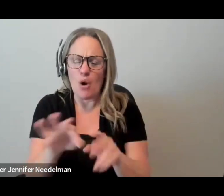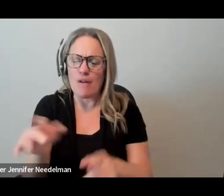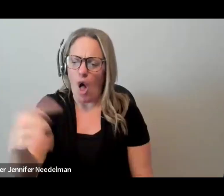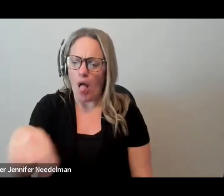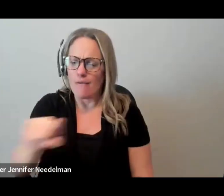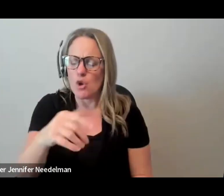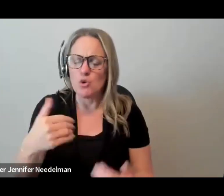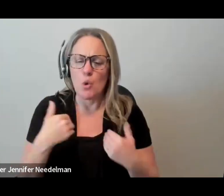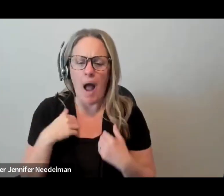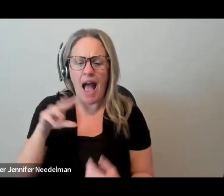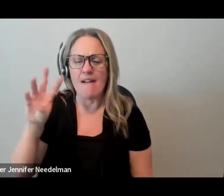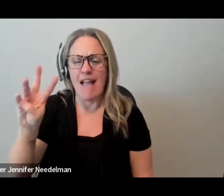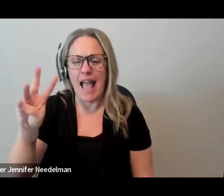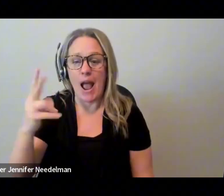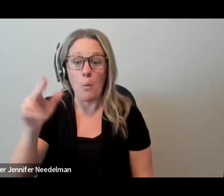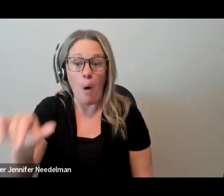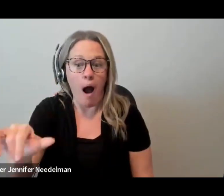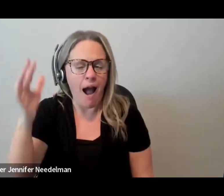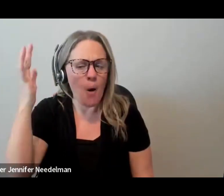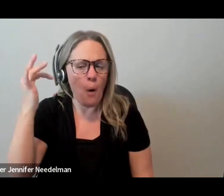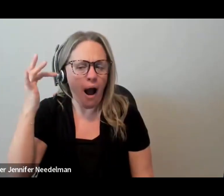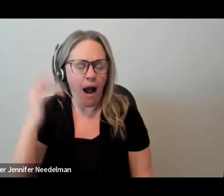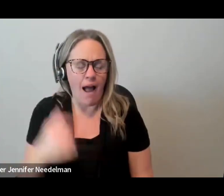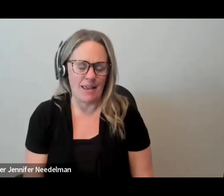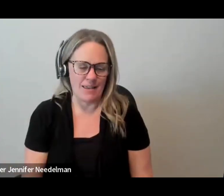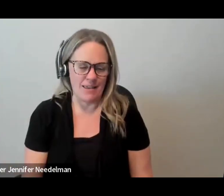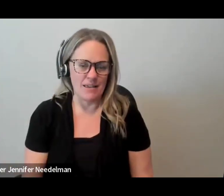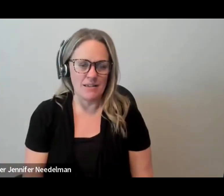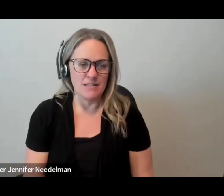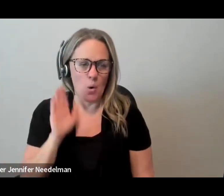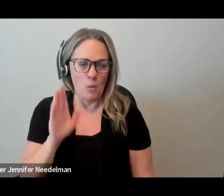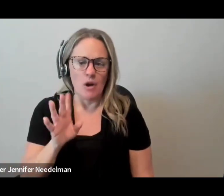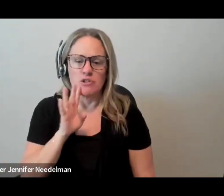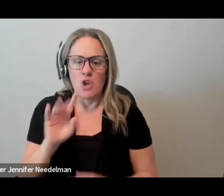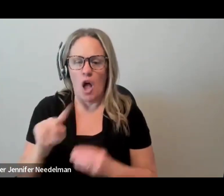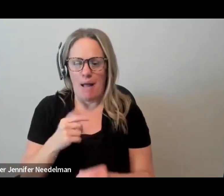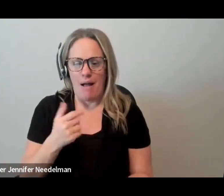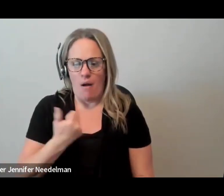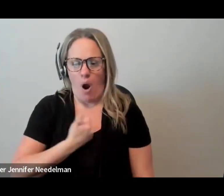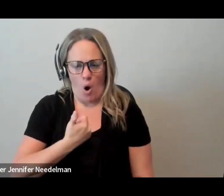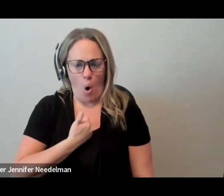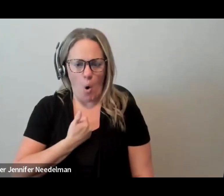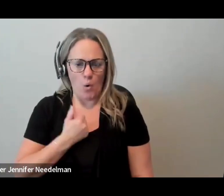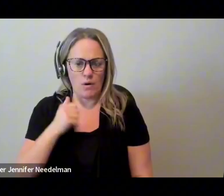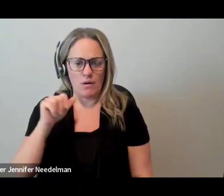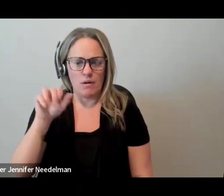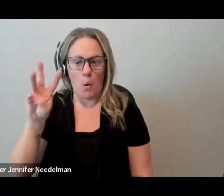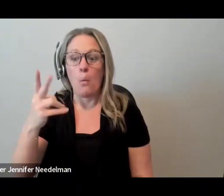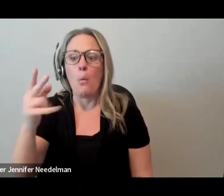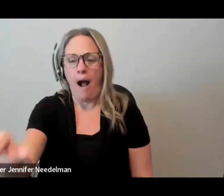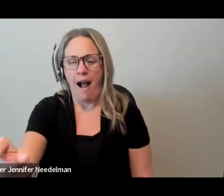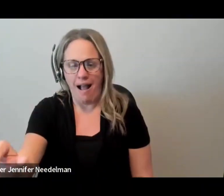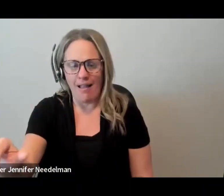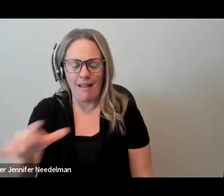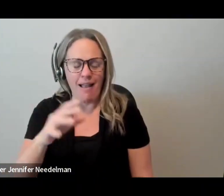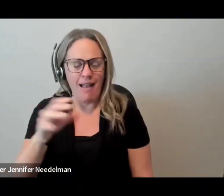this career in accessibility. So we're gonna talk more about our personal whys and hopefully open the minds